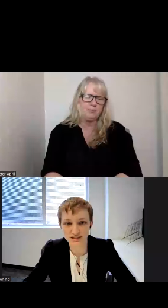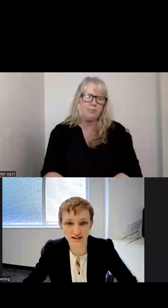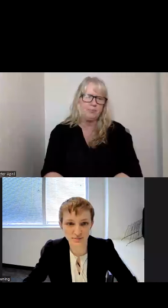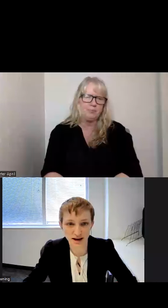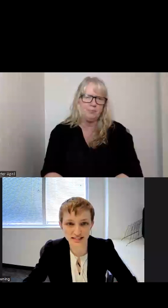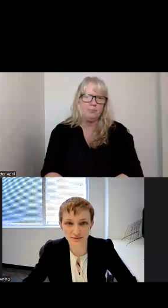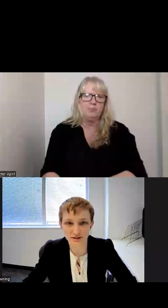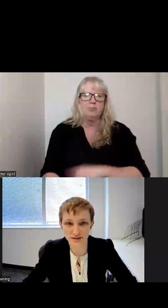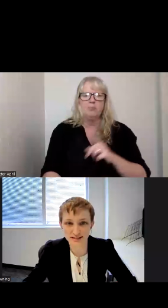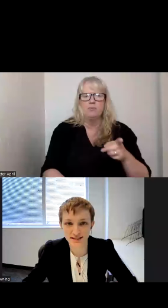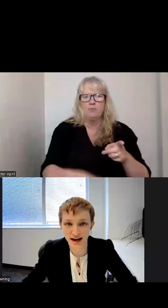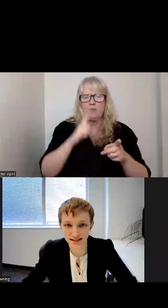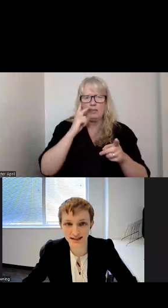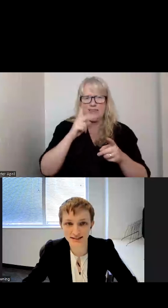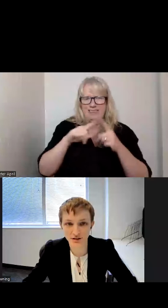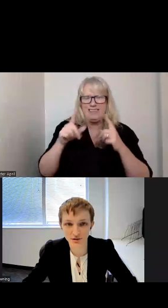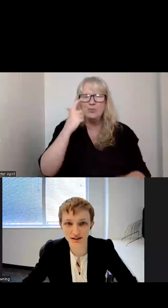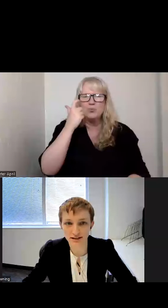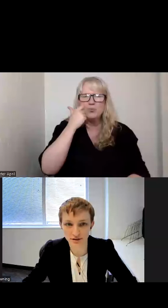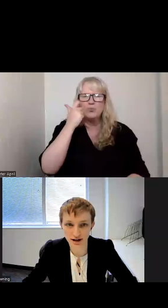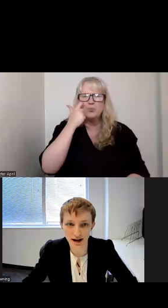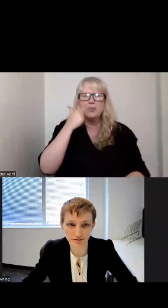YOU CAN SEE ON THE PAGE SOME OF THE RECENT HIGHLIGHTS INCLUDING A